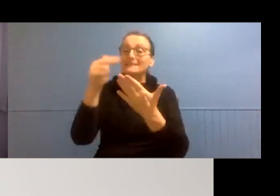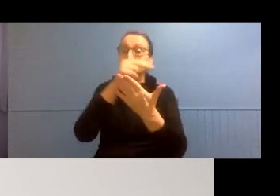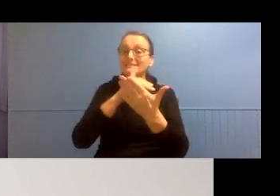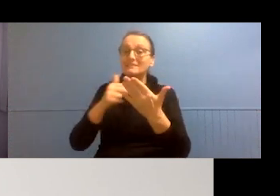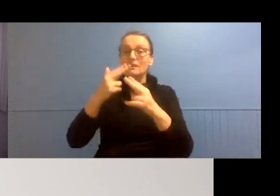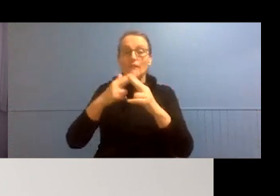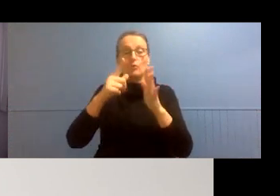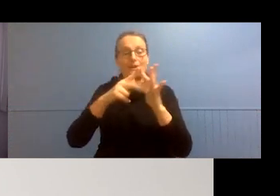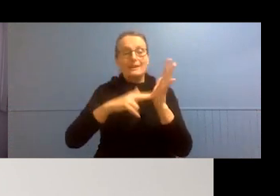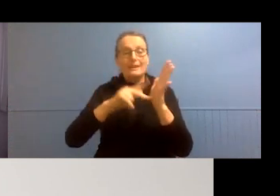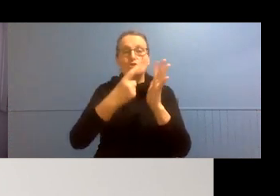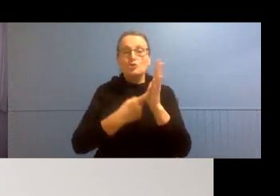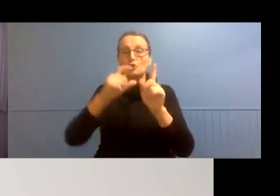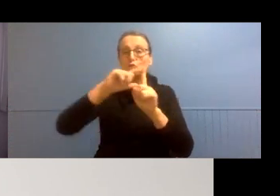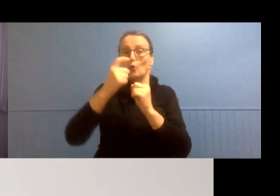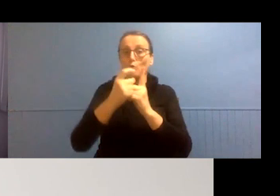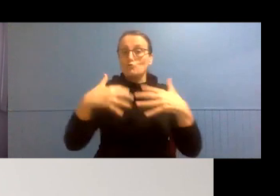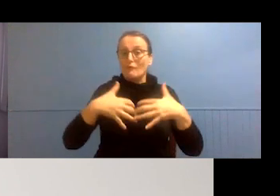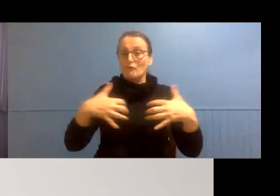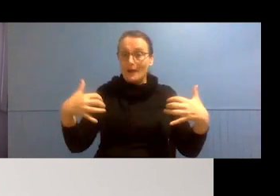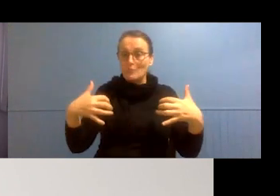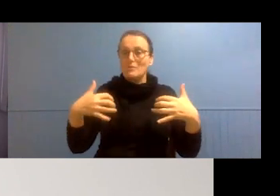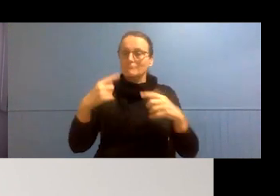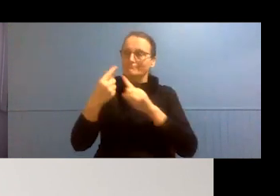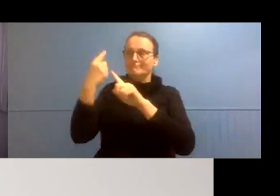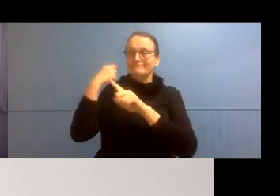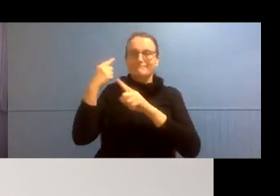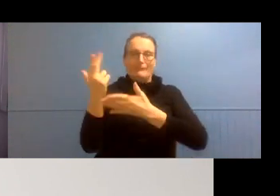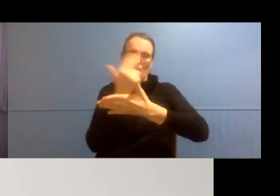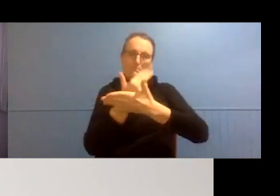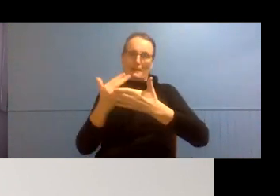over my shoulder as well.